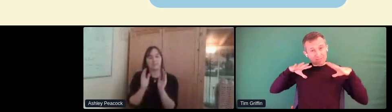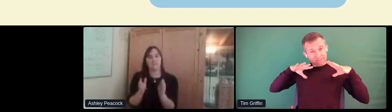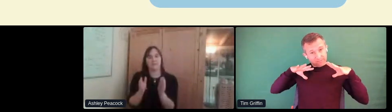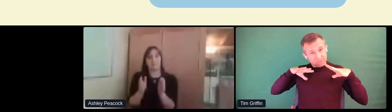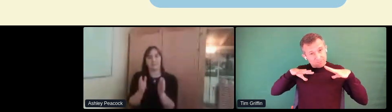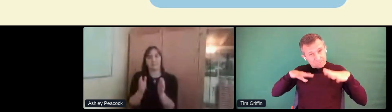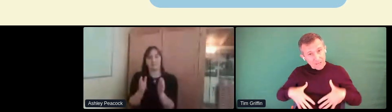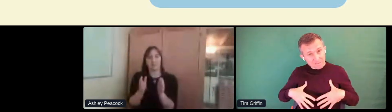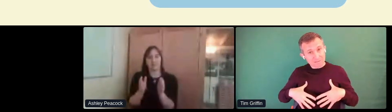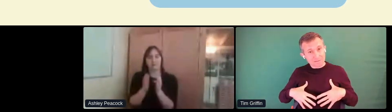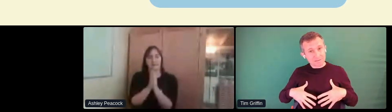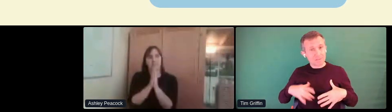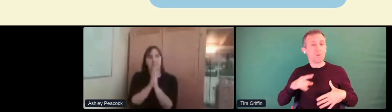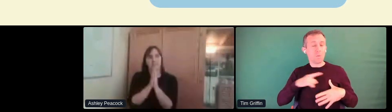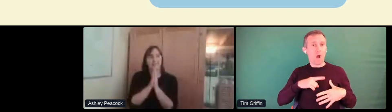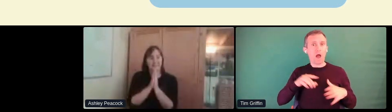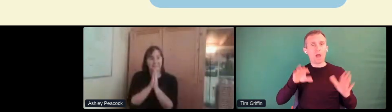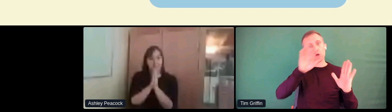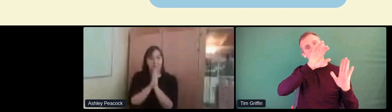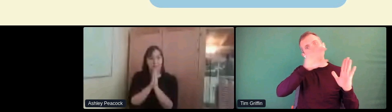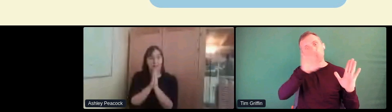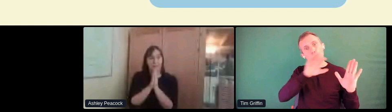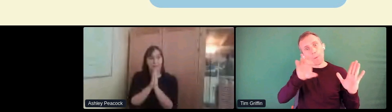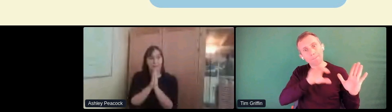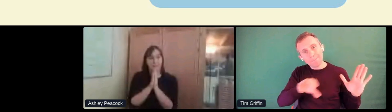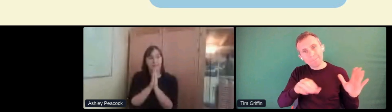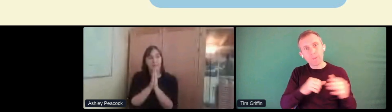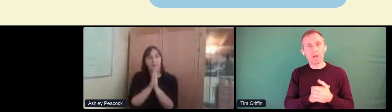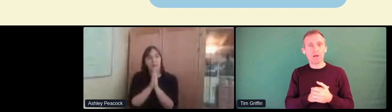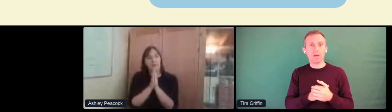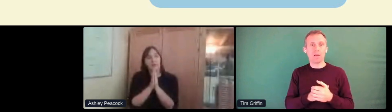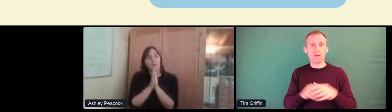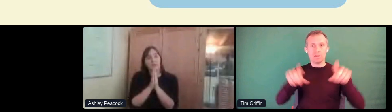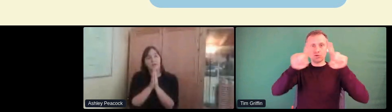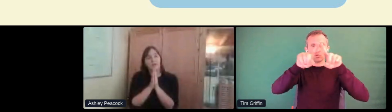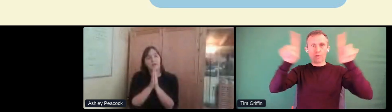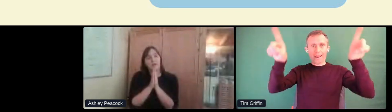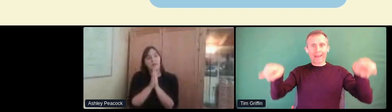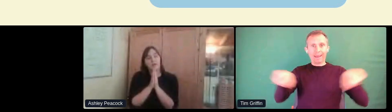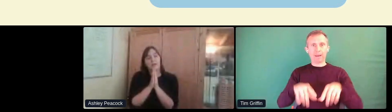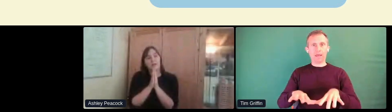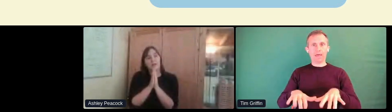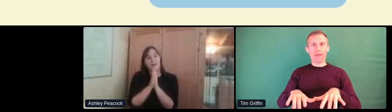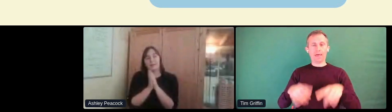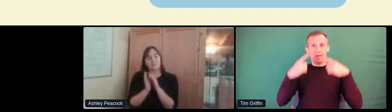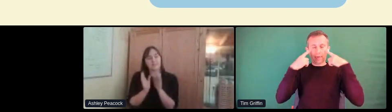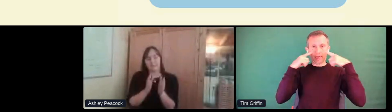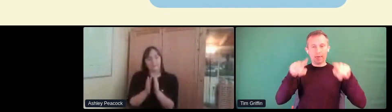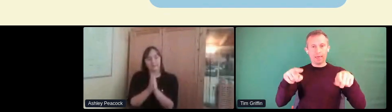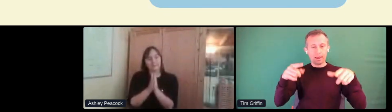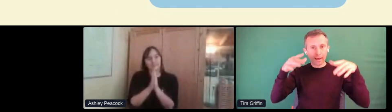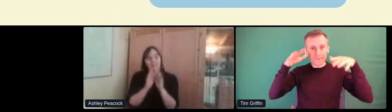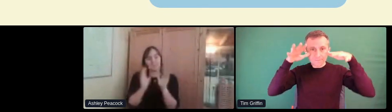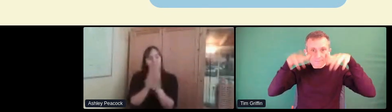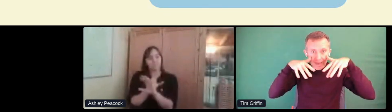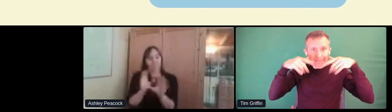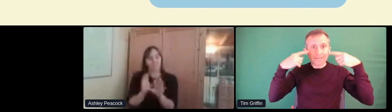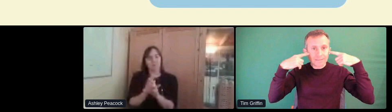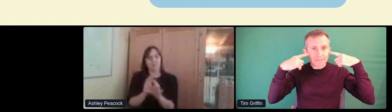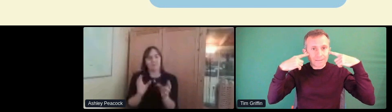a lot of sitting at the screen, and a lot of listening, different movements on the screen